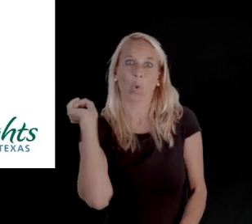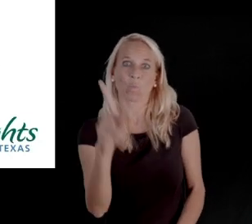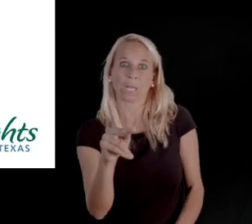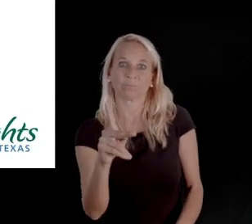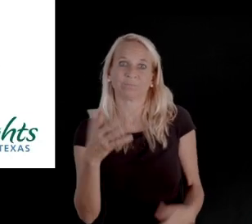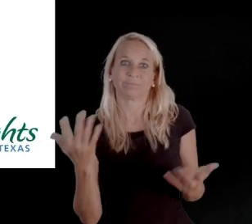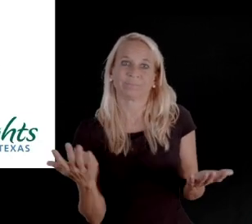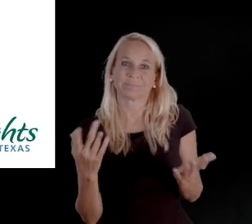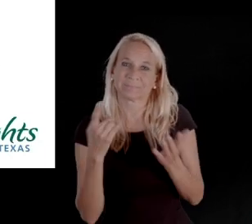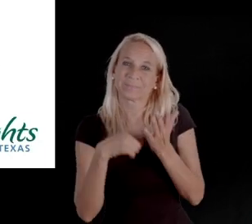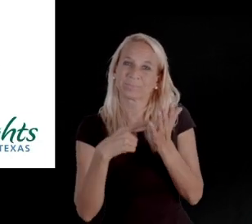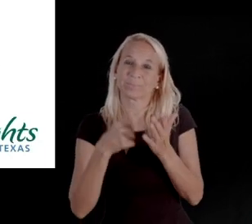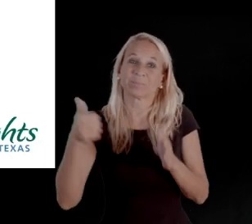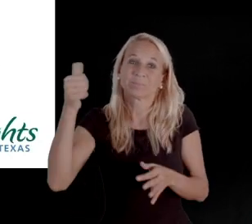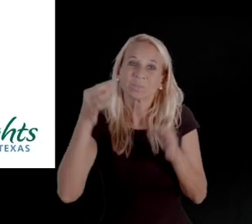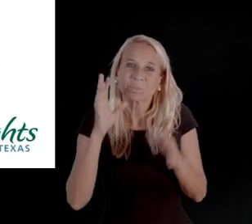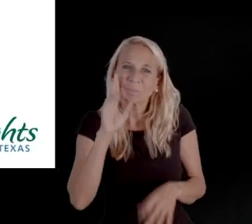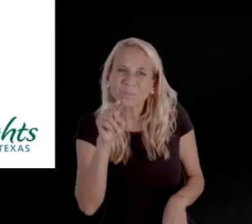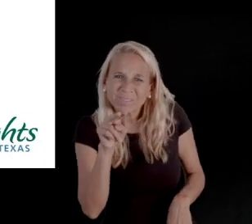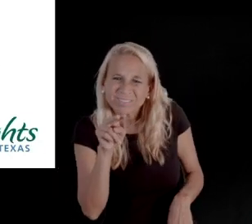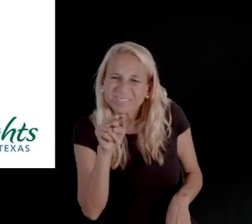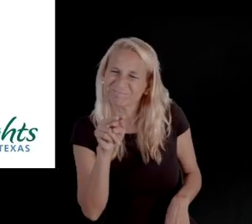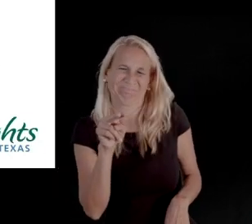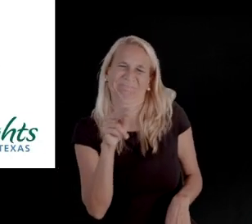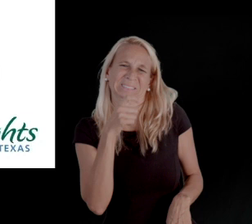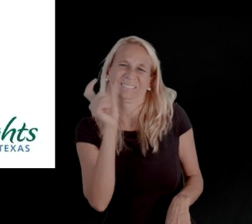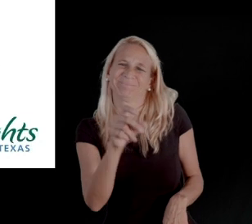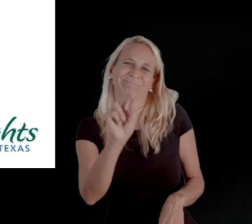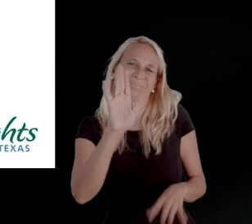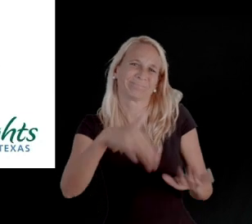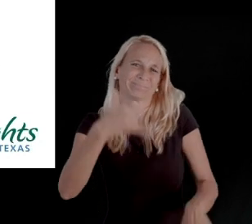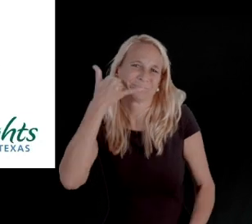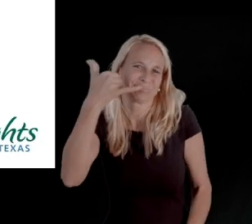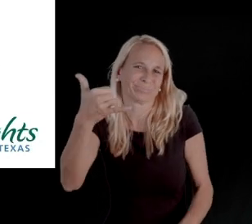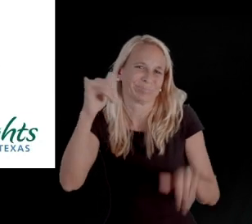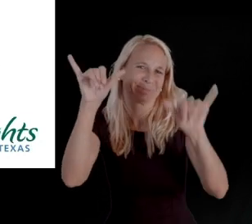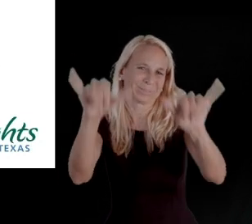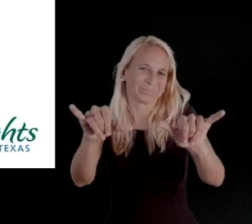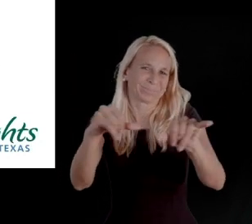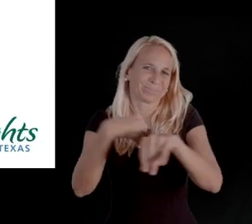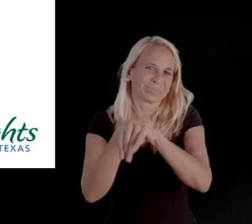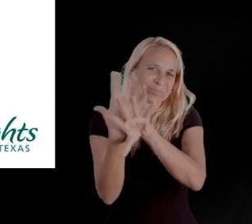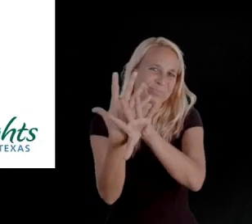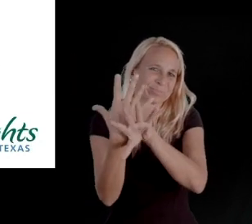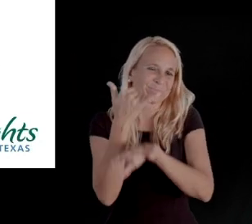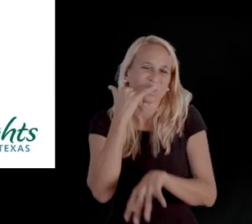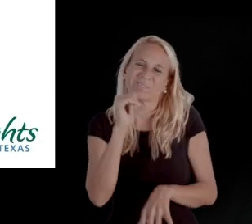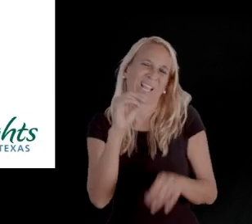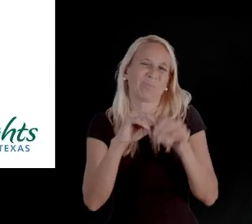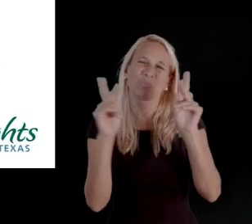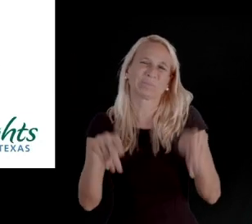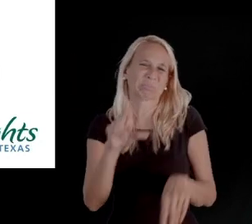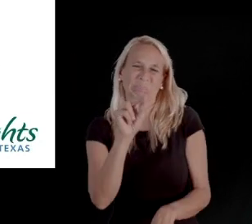just note that the hearing officer might deny your request. Doesn't mean you're denied a request for a hearing, it just means the hearing's going to be over the phone, not in-person.